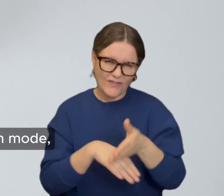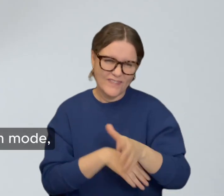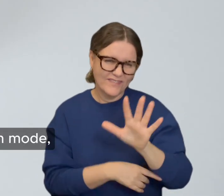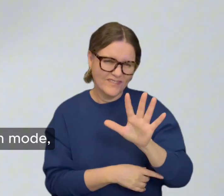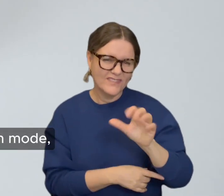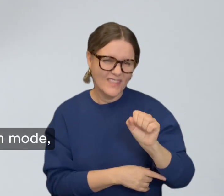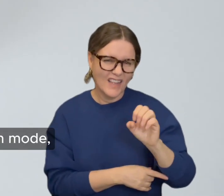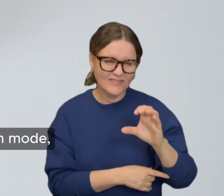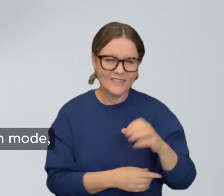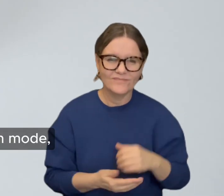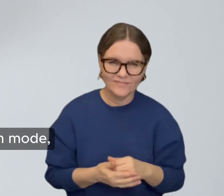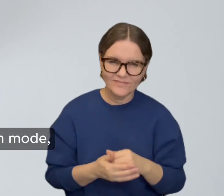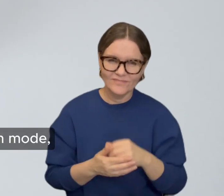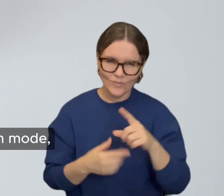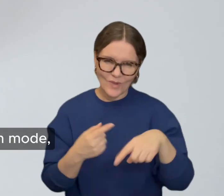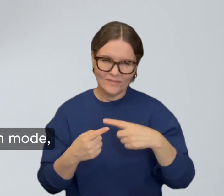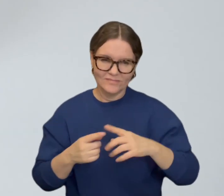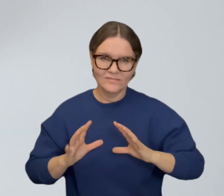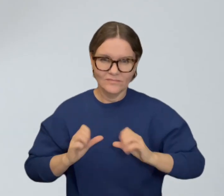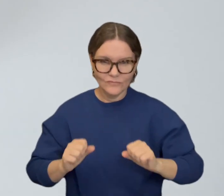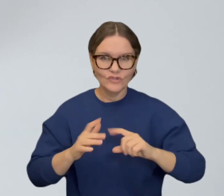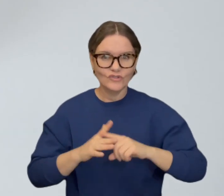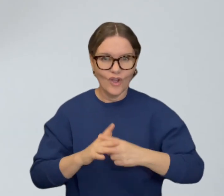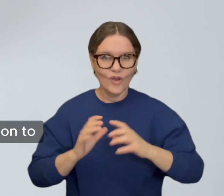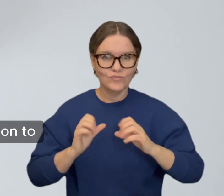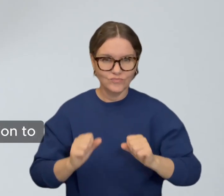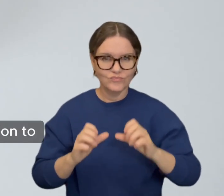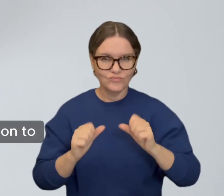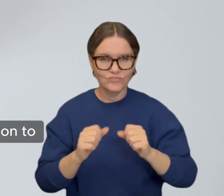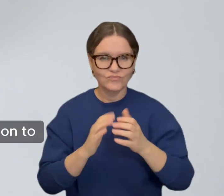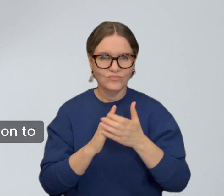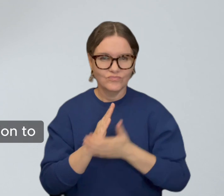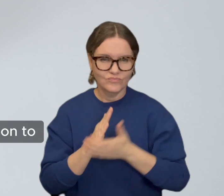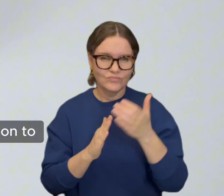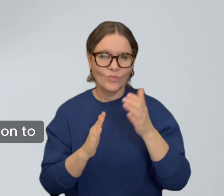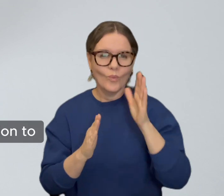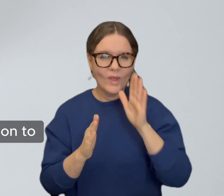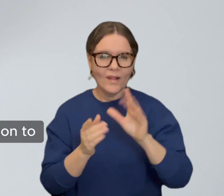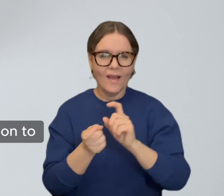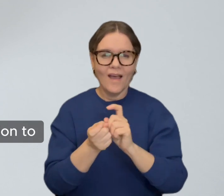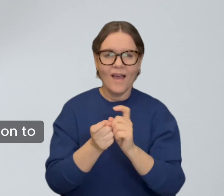your pump starts in stimulation mode and will automatically transition to expression